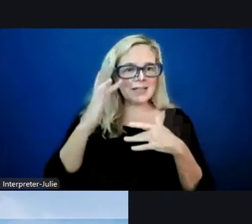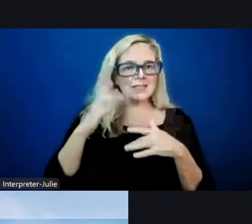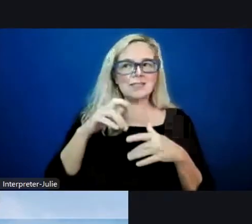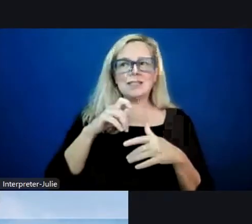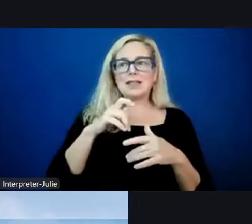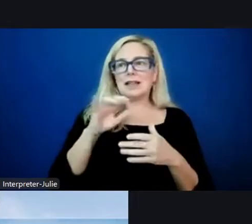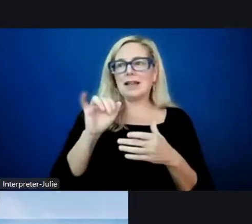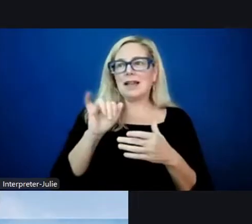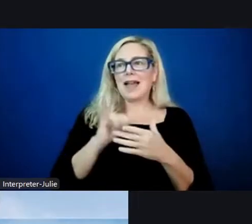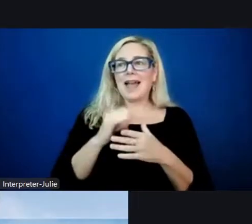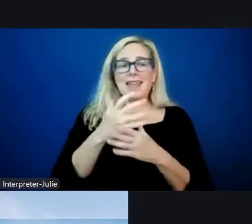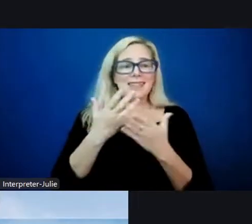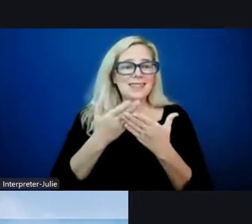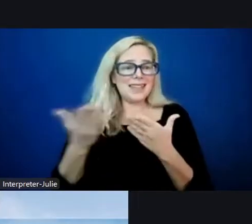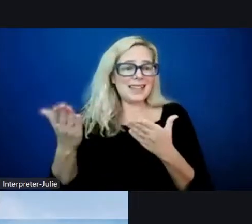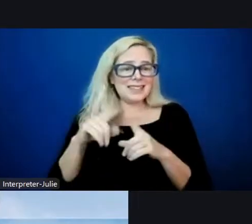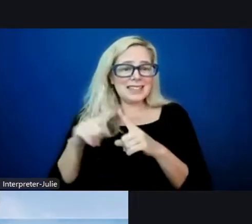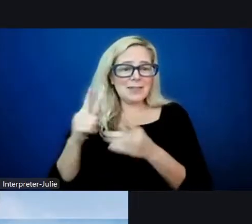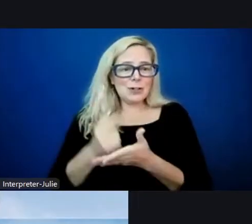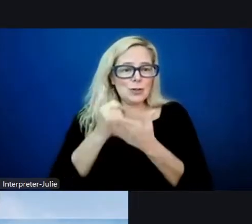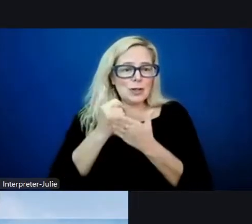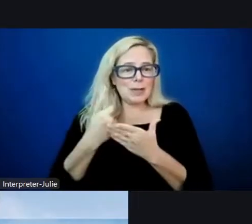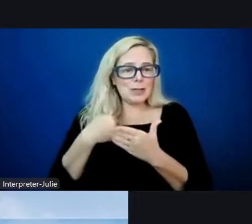even the best intention to physicians who are trained to always know the answer